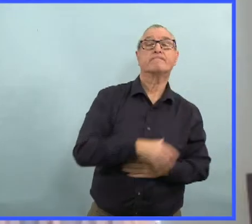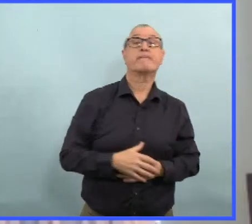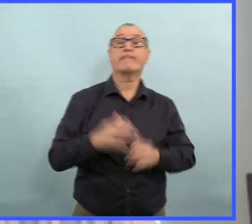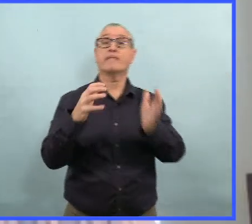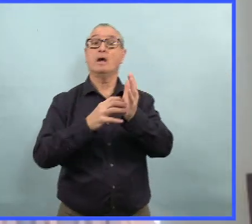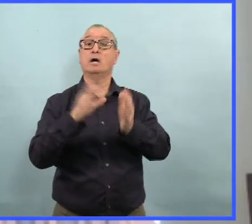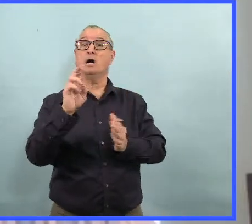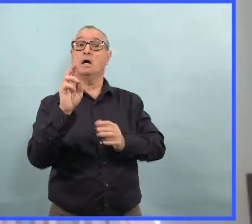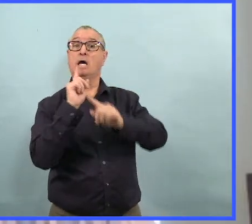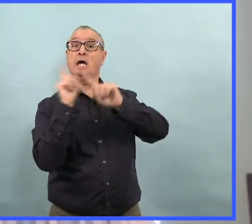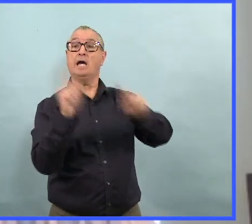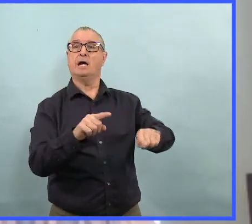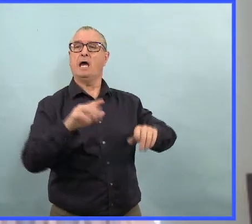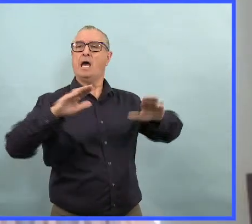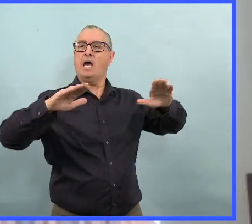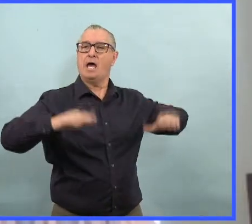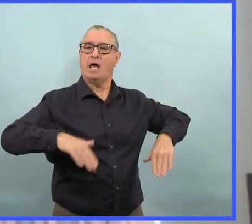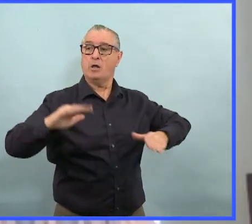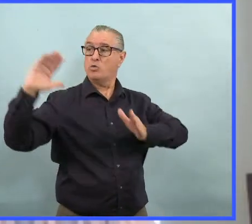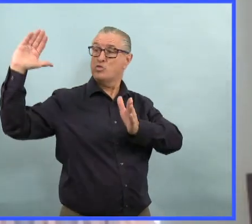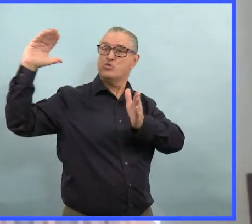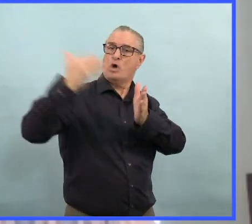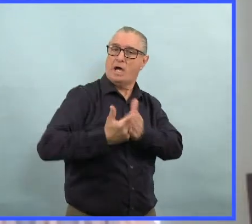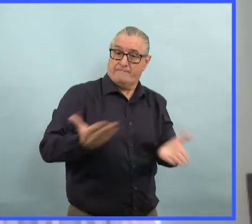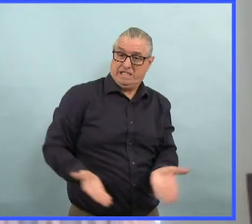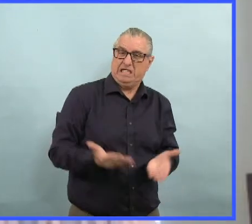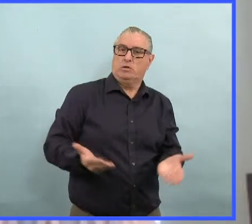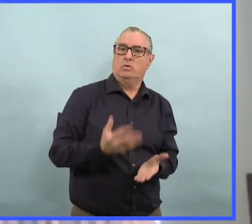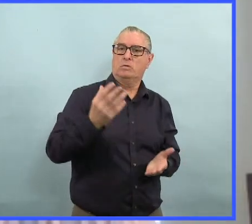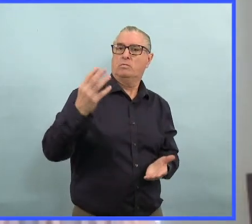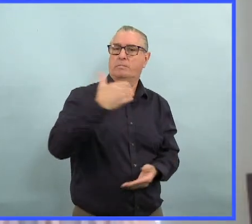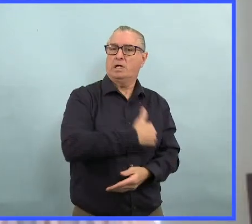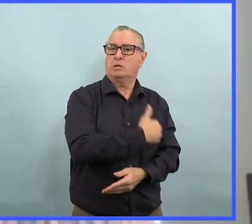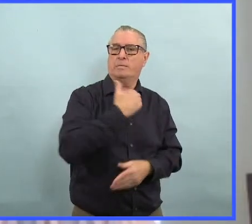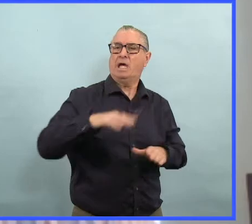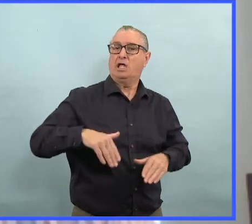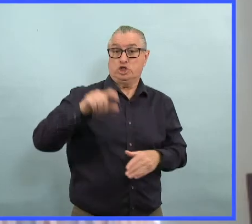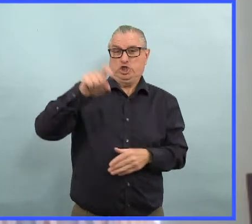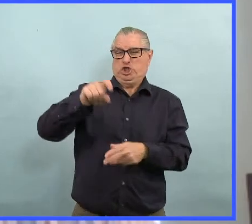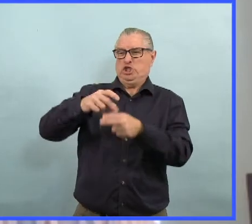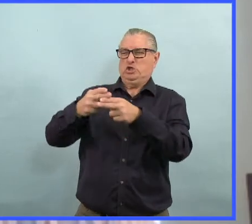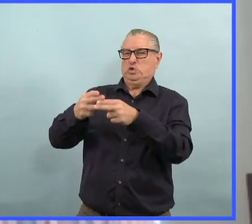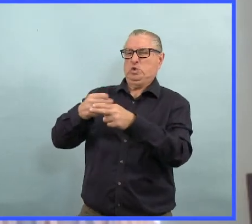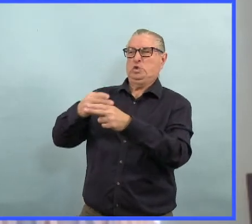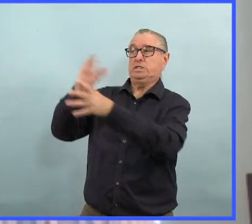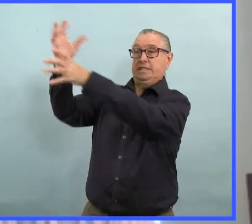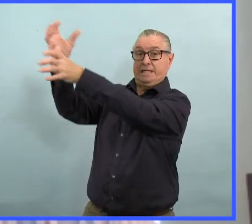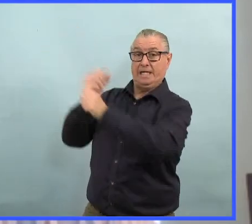um so we are expecting it uh shortly and so yes so there will be a an online